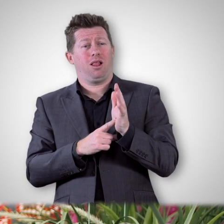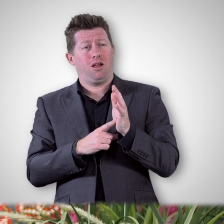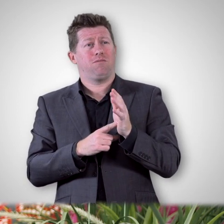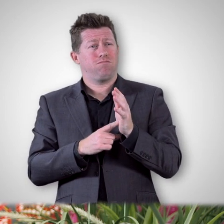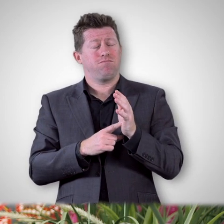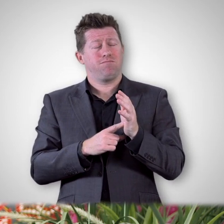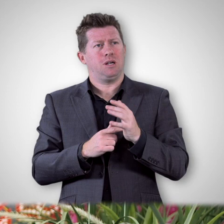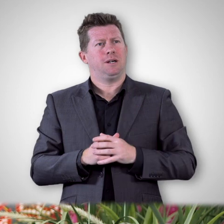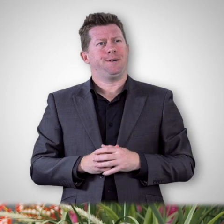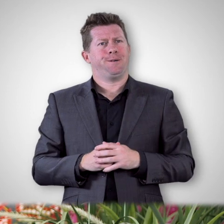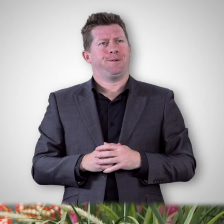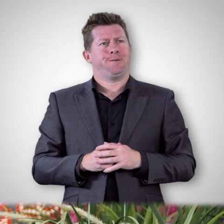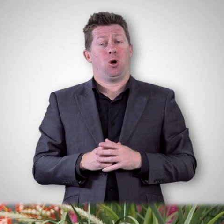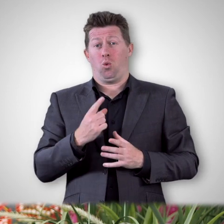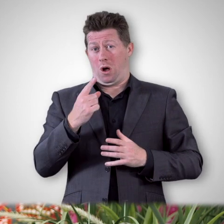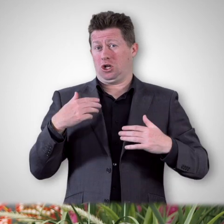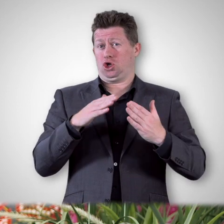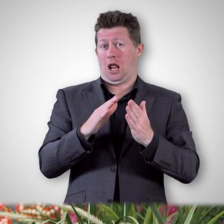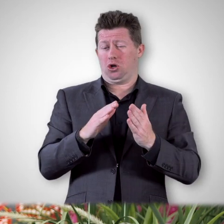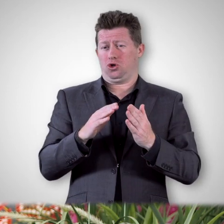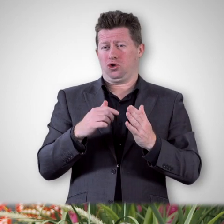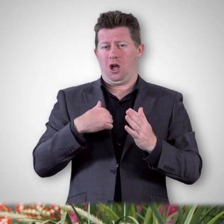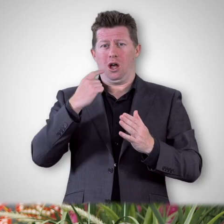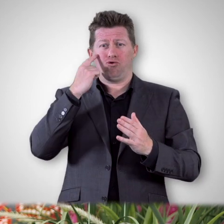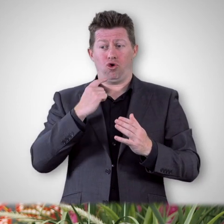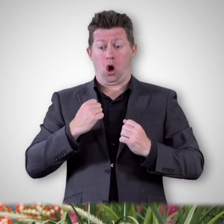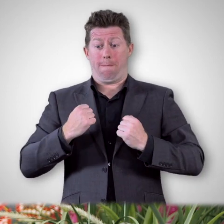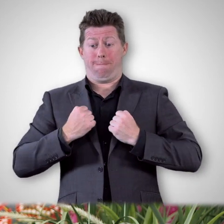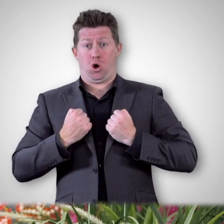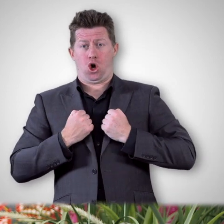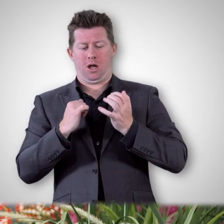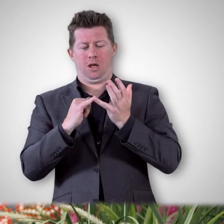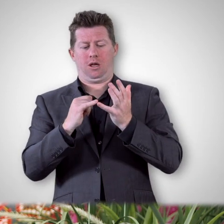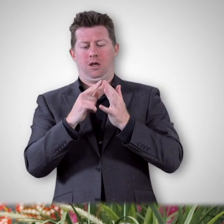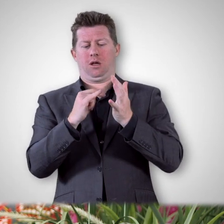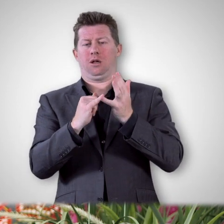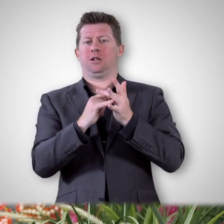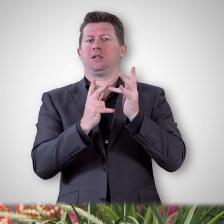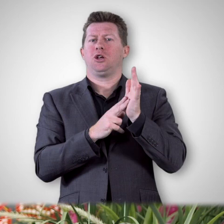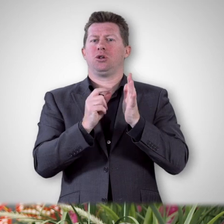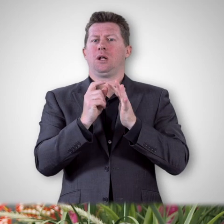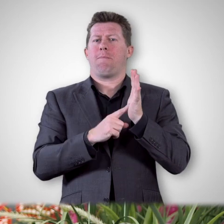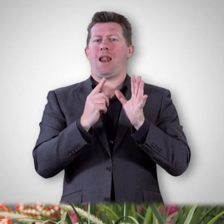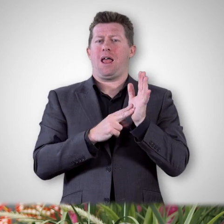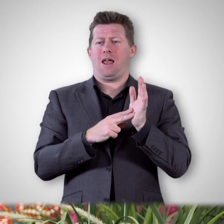resources. So one of those challenges is adjusting my session plans which I may have used over a